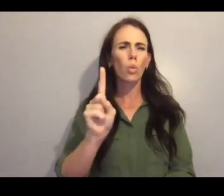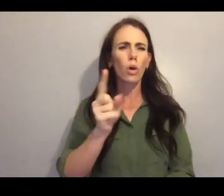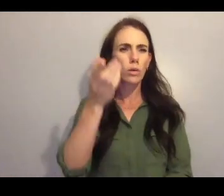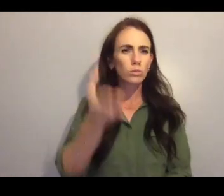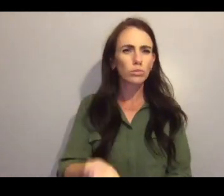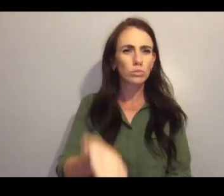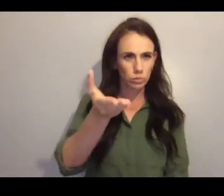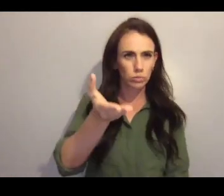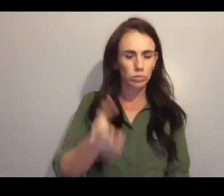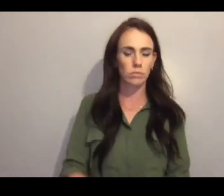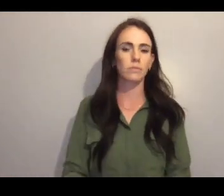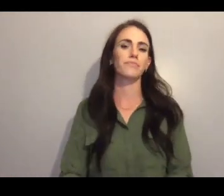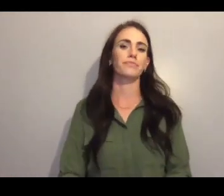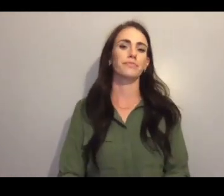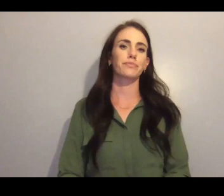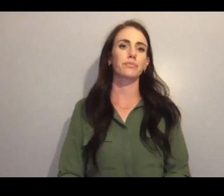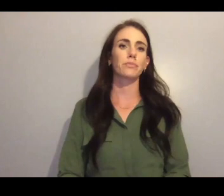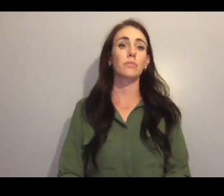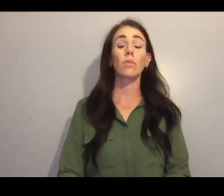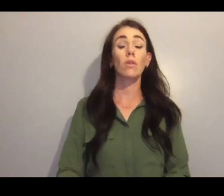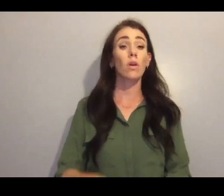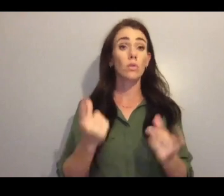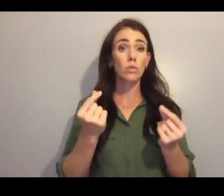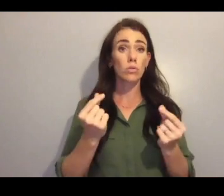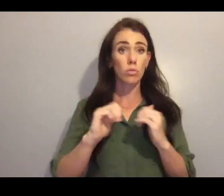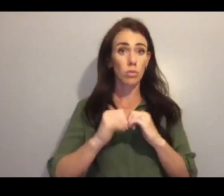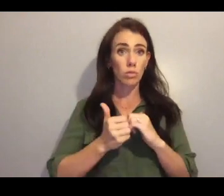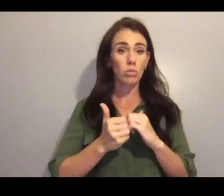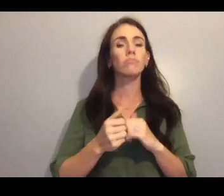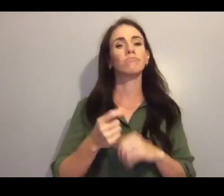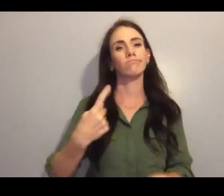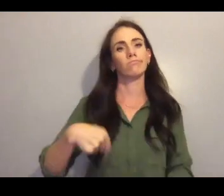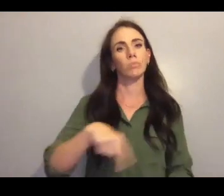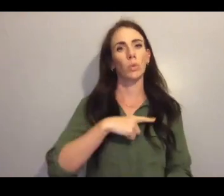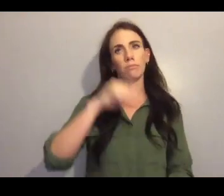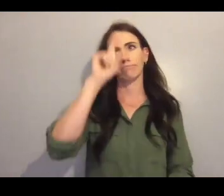that you would be able to describe and where you're at in relation to them.